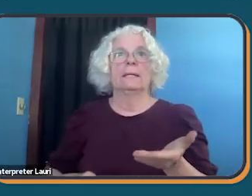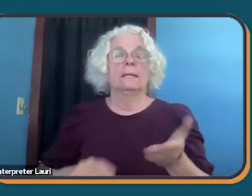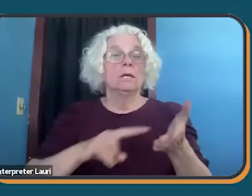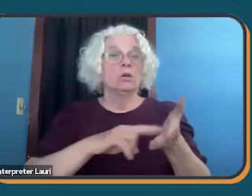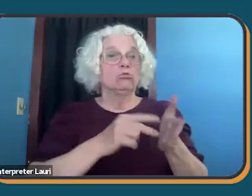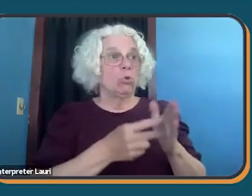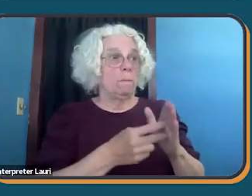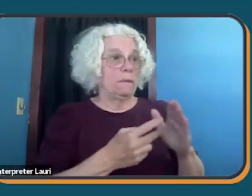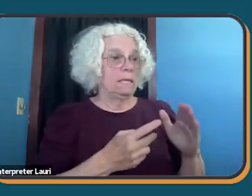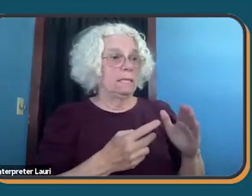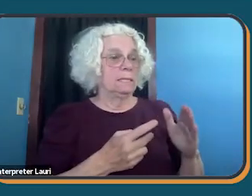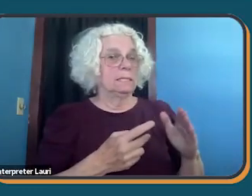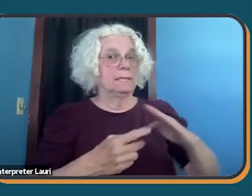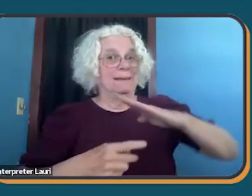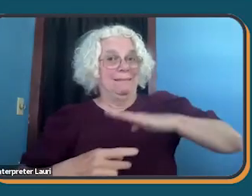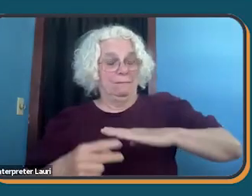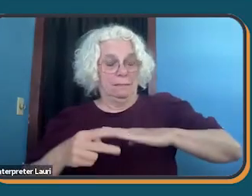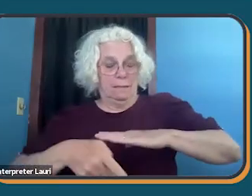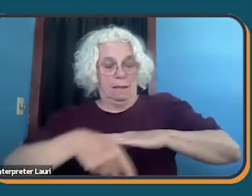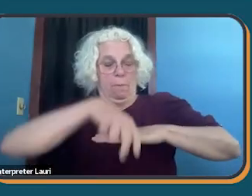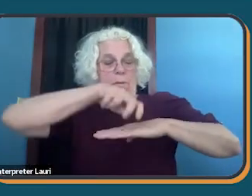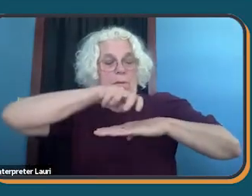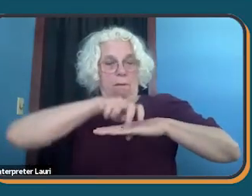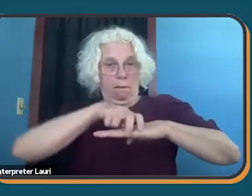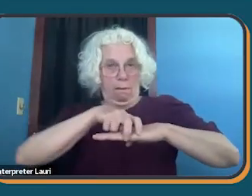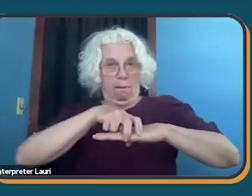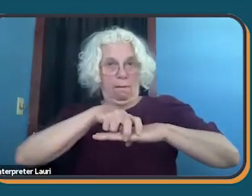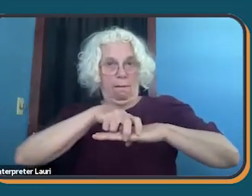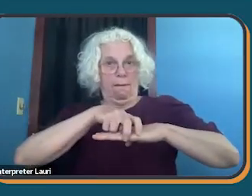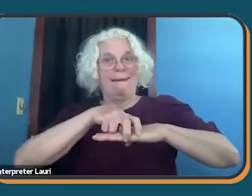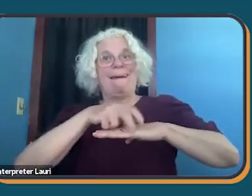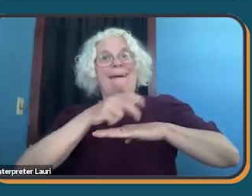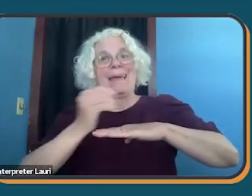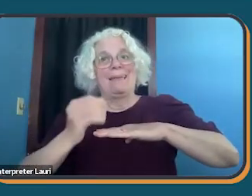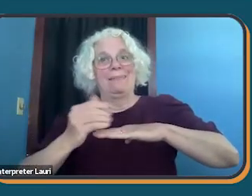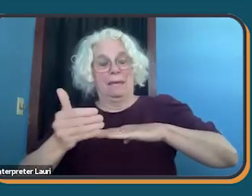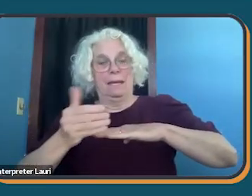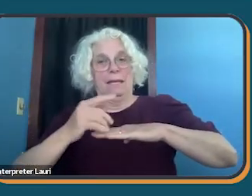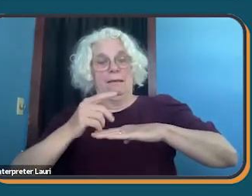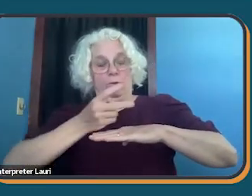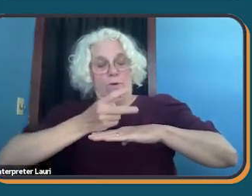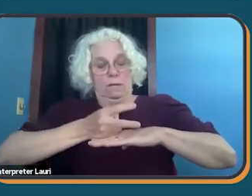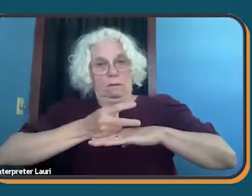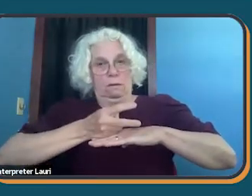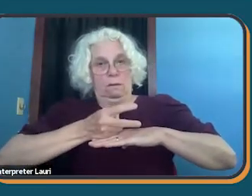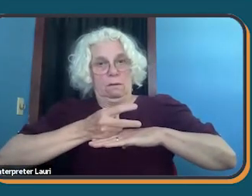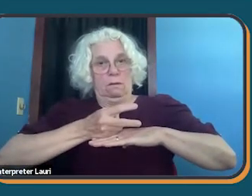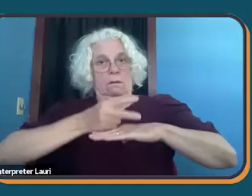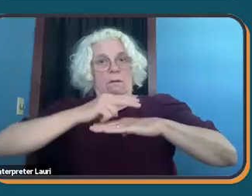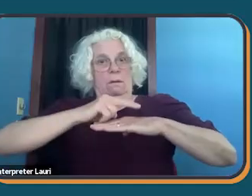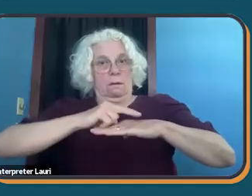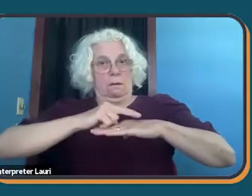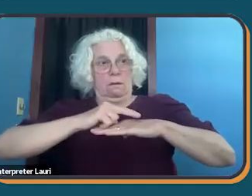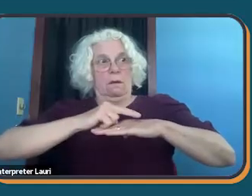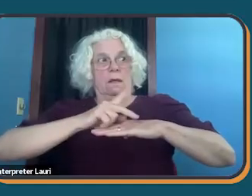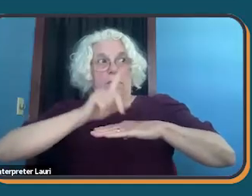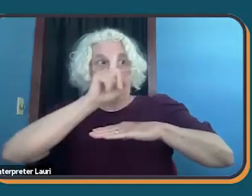the table transfer, and then support from staff to help when it's time -- help hold Latisha's body when it's time to change positions.